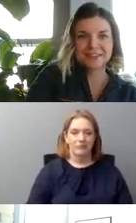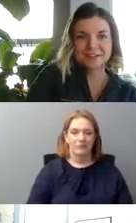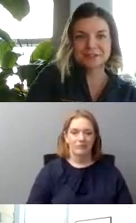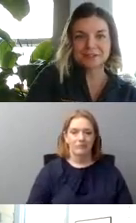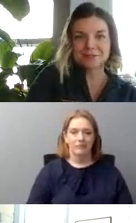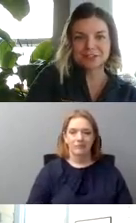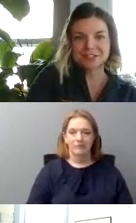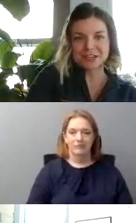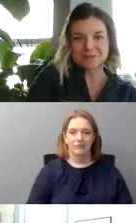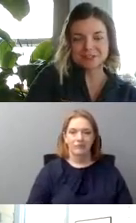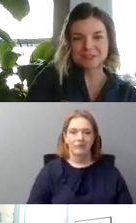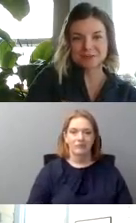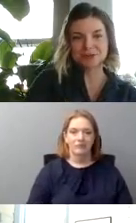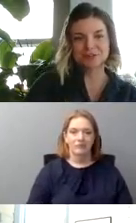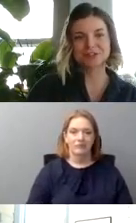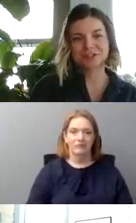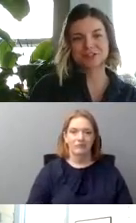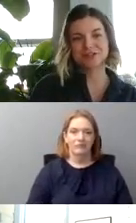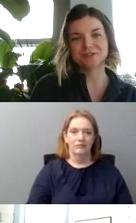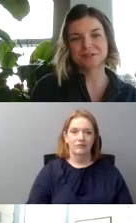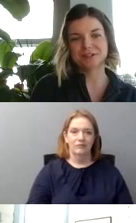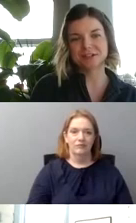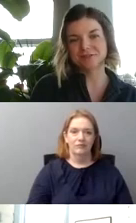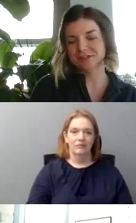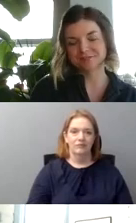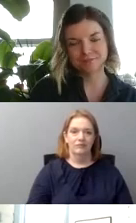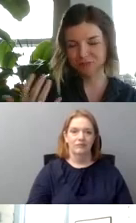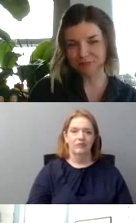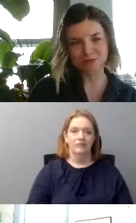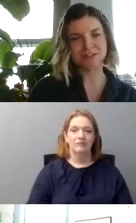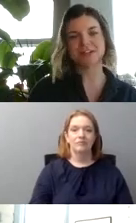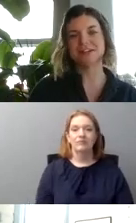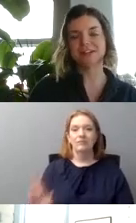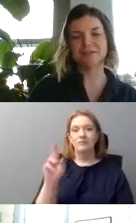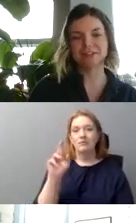Thank you so much Sam, It's such a privilege to even remotely have